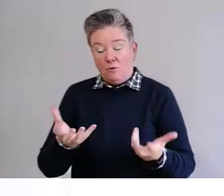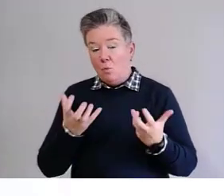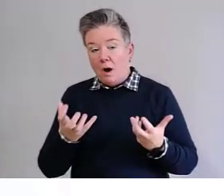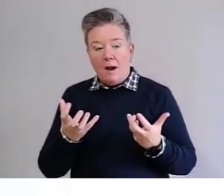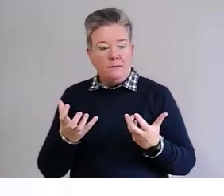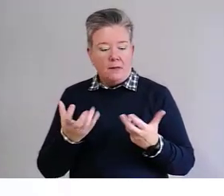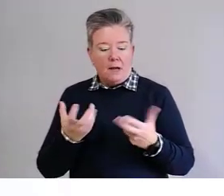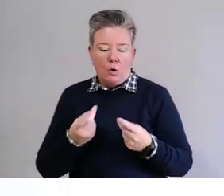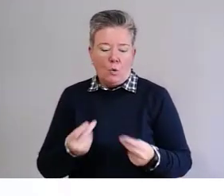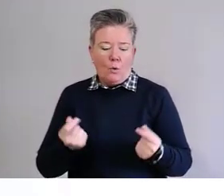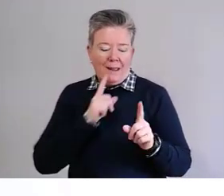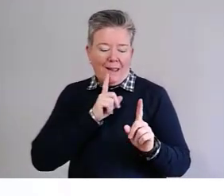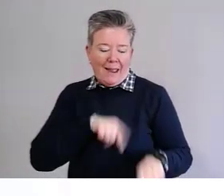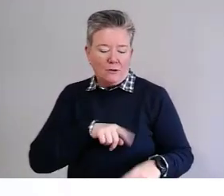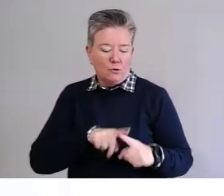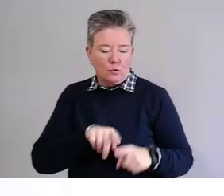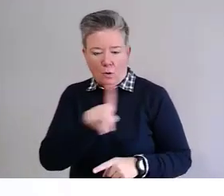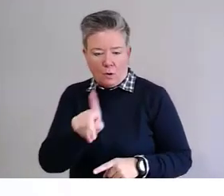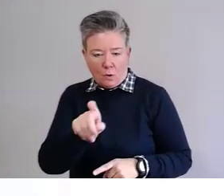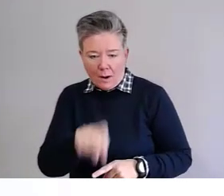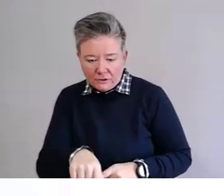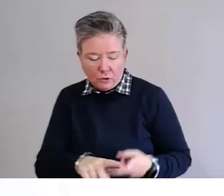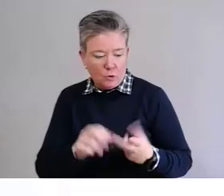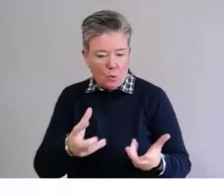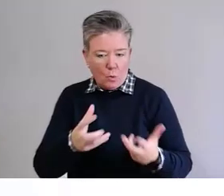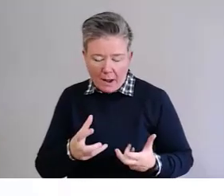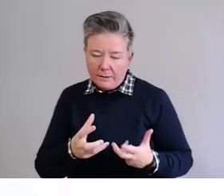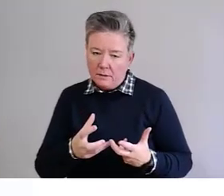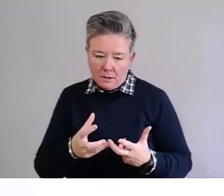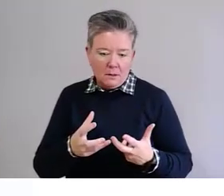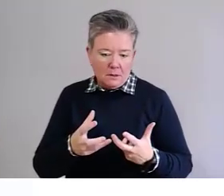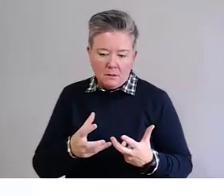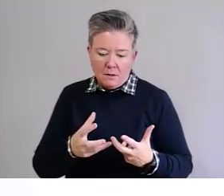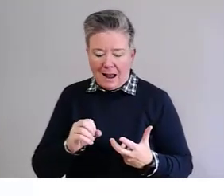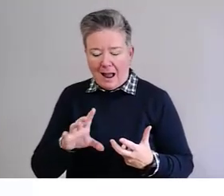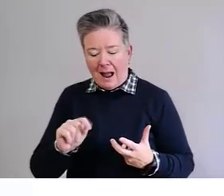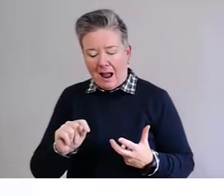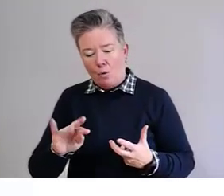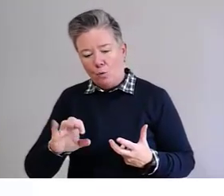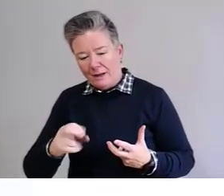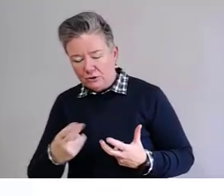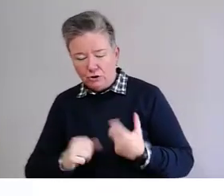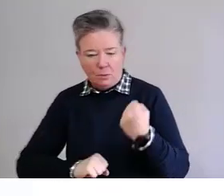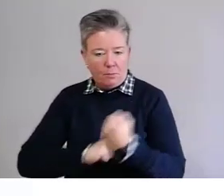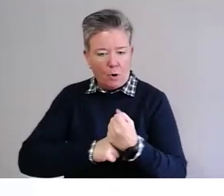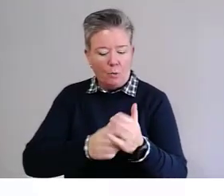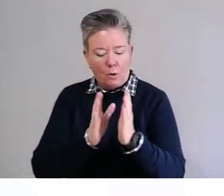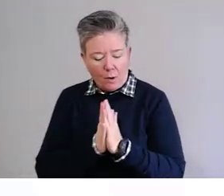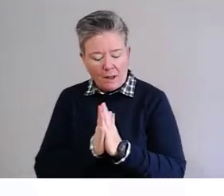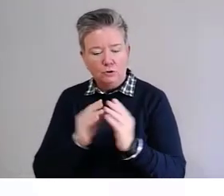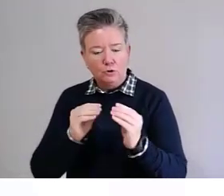a quick answer to a question or you'd like to fill out, an outreach support request to schedule something more formal,